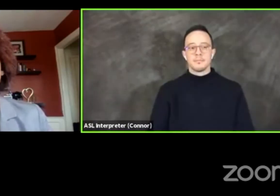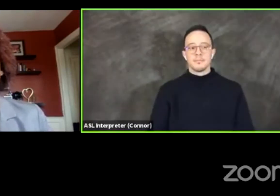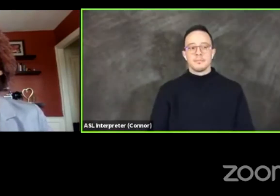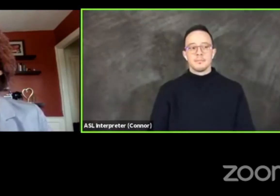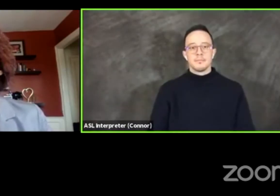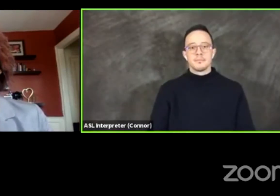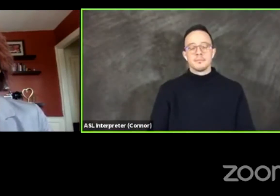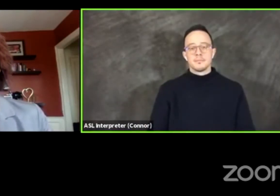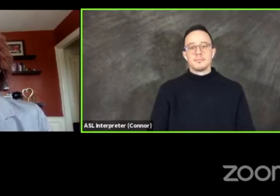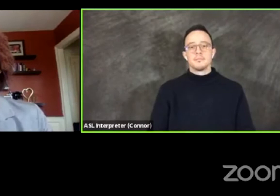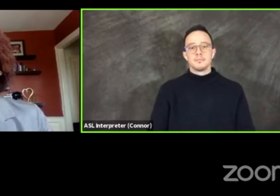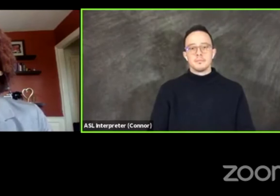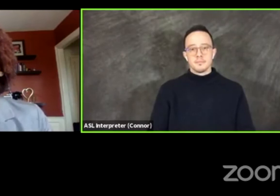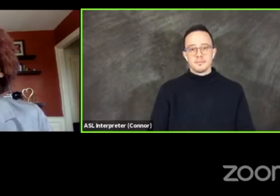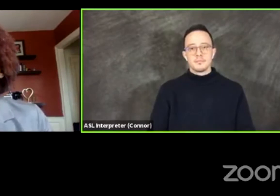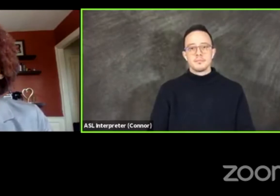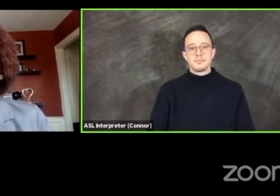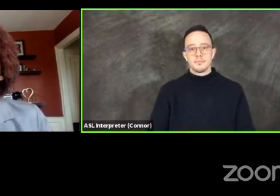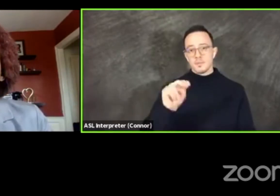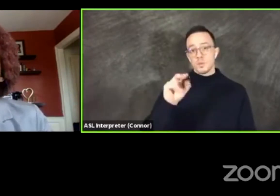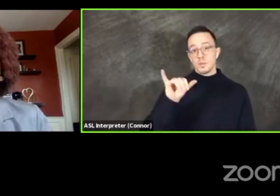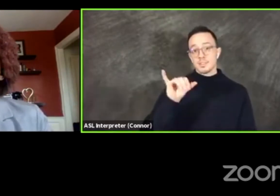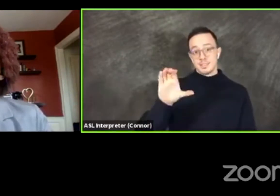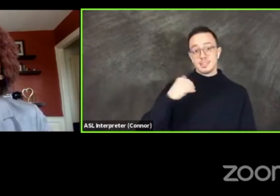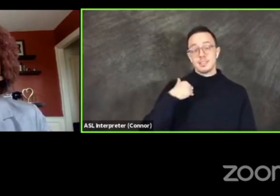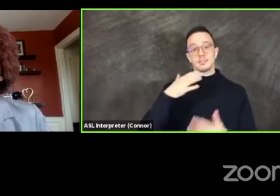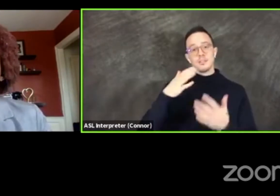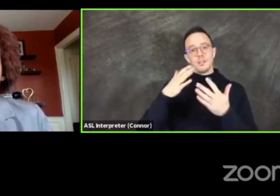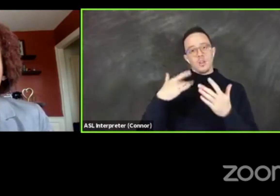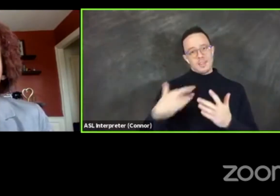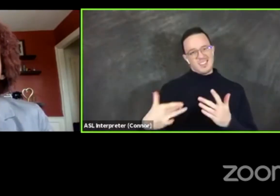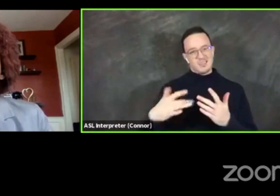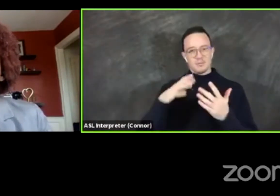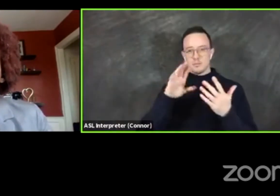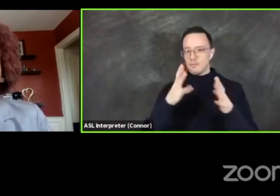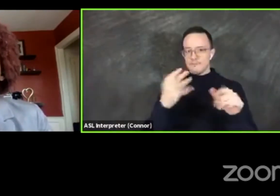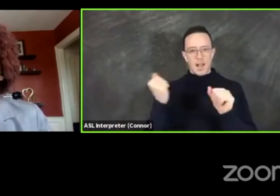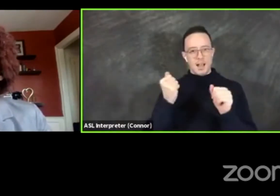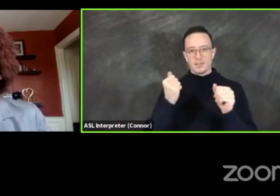OF ABLEIST AND OPPRESSIVE VALUES MUST BE OPPOSED AT EVERY TURN, AS WE UNDERSTAND, THAT ABLEIST